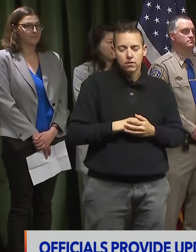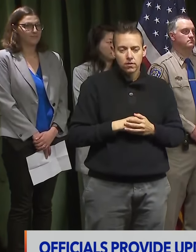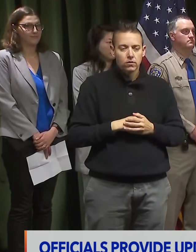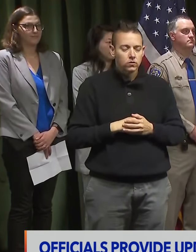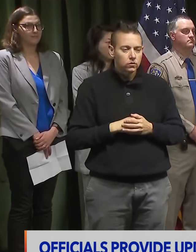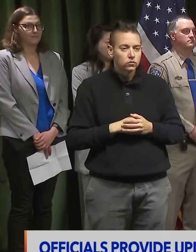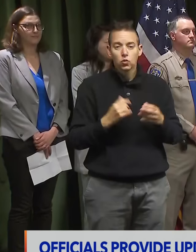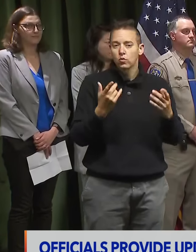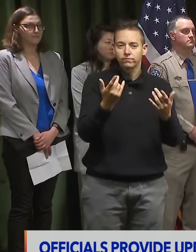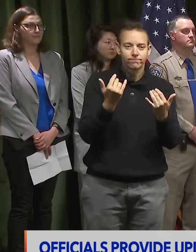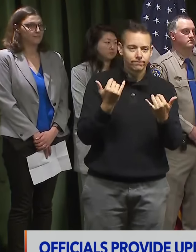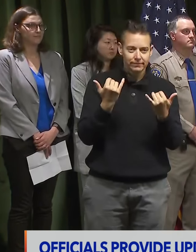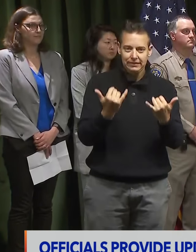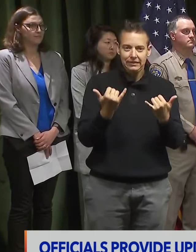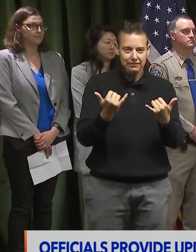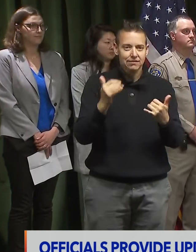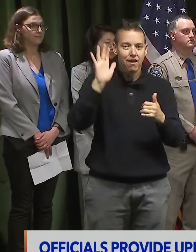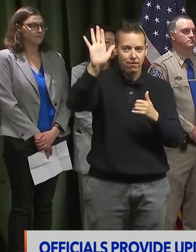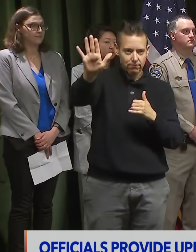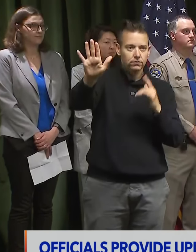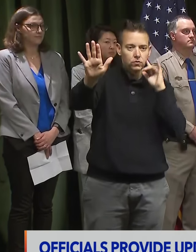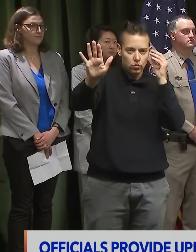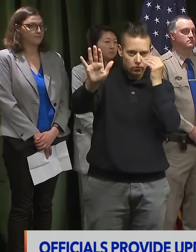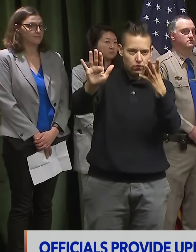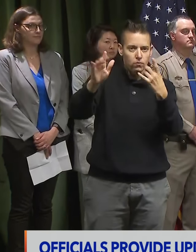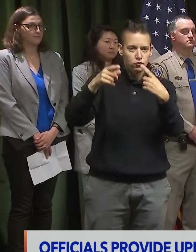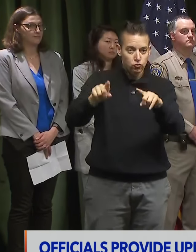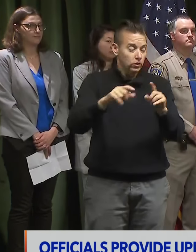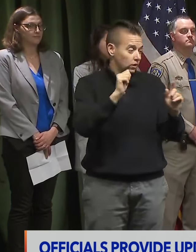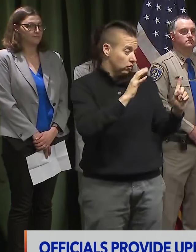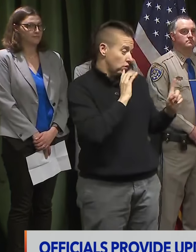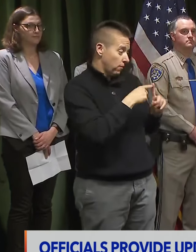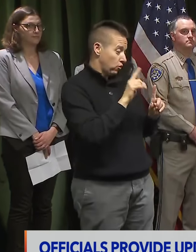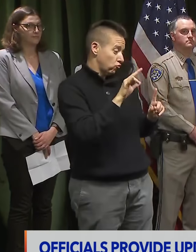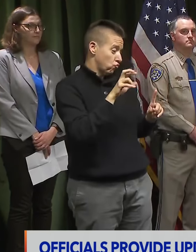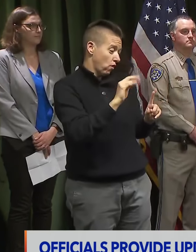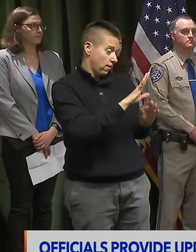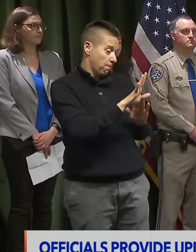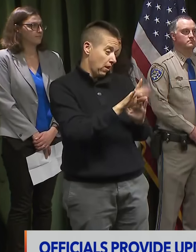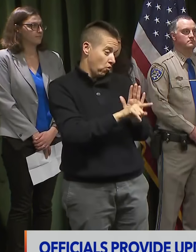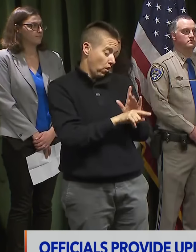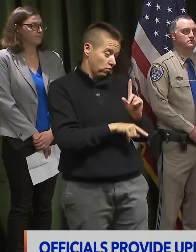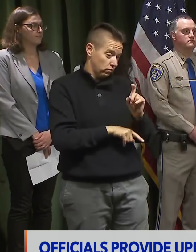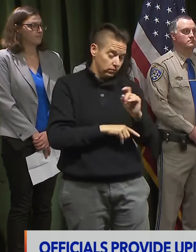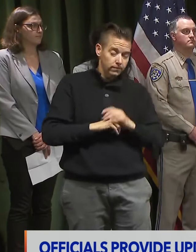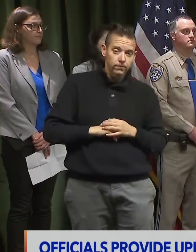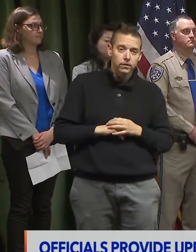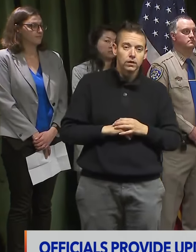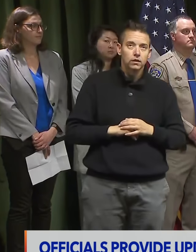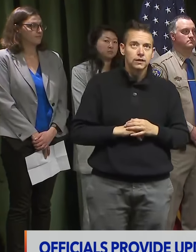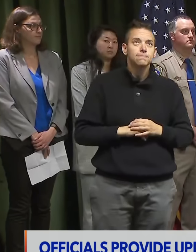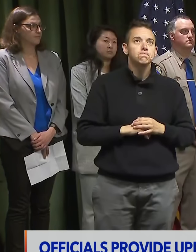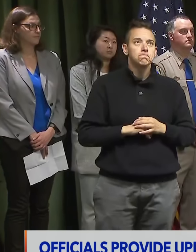TO THE DISTRICT ATTORNEY'S OFFICE WHEN THEY ARE FOR FILING FOR THIS CASE AT THAT